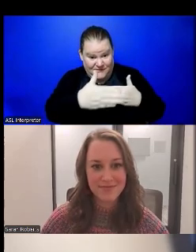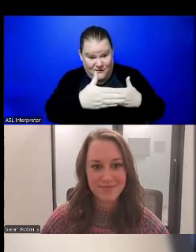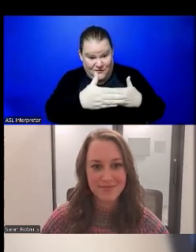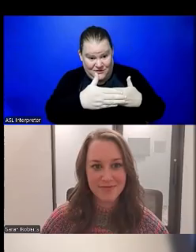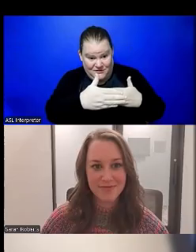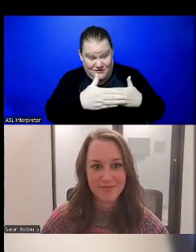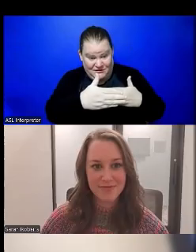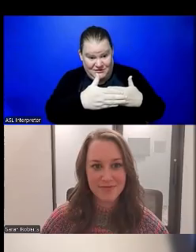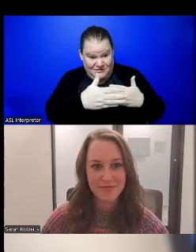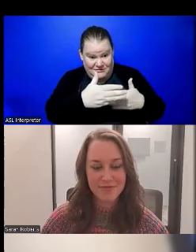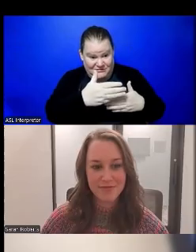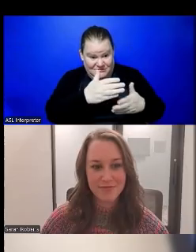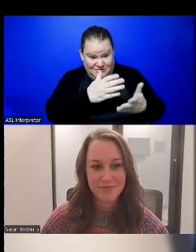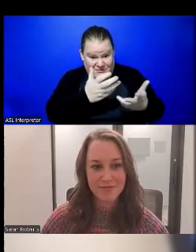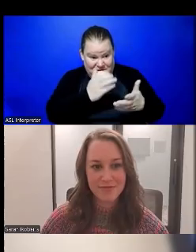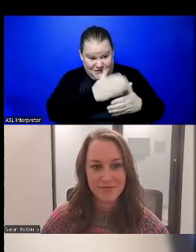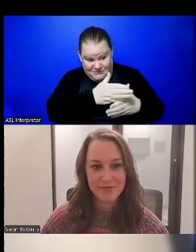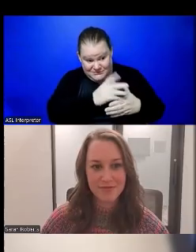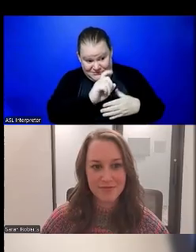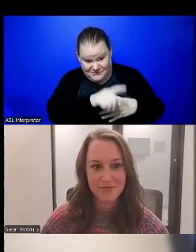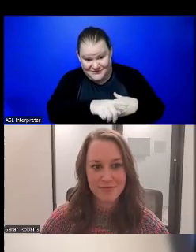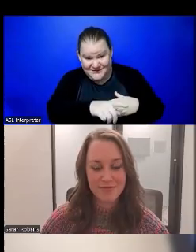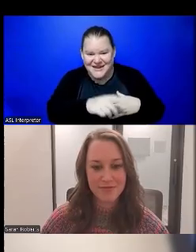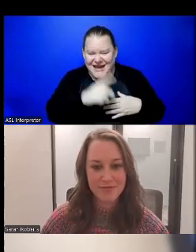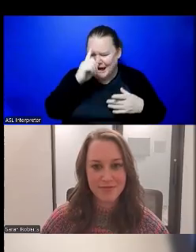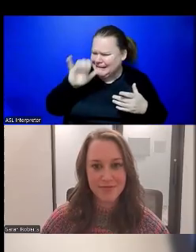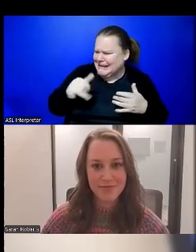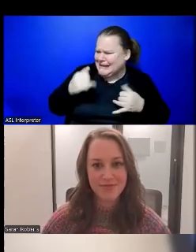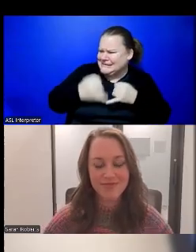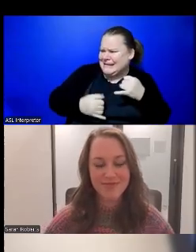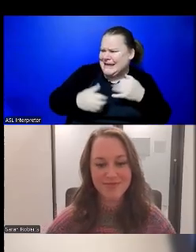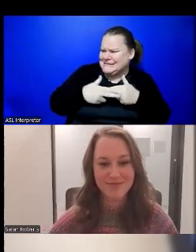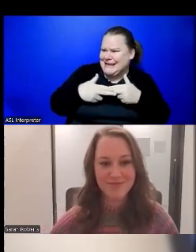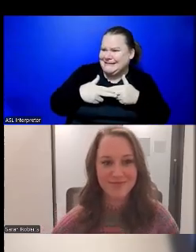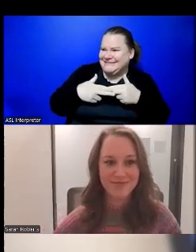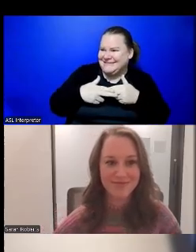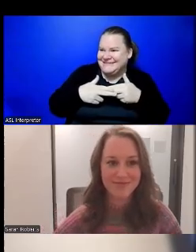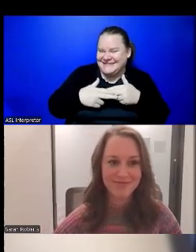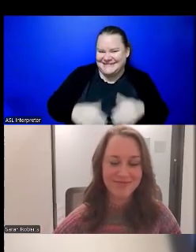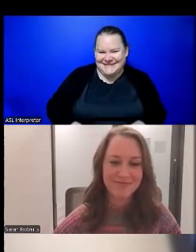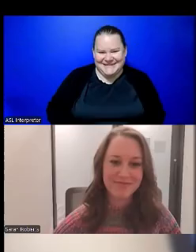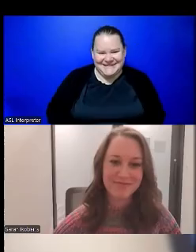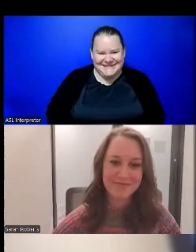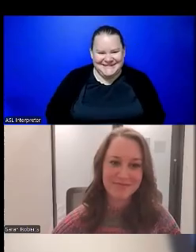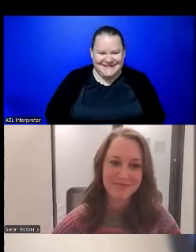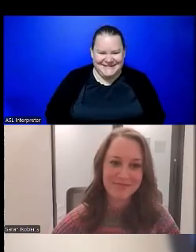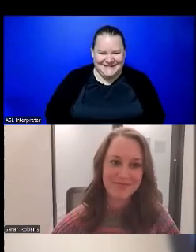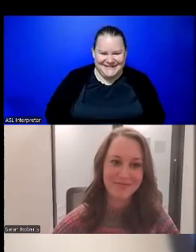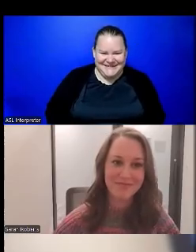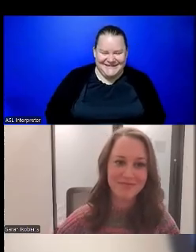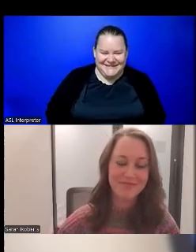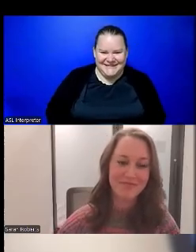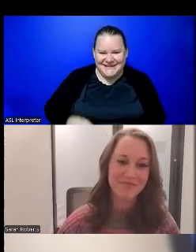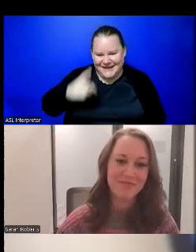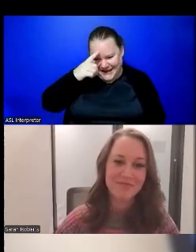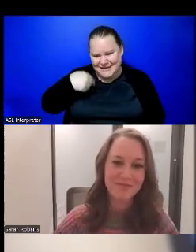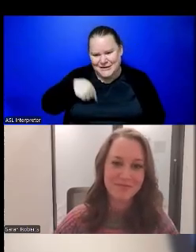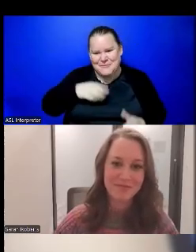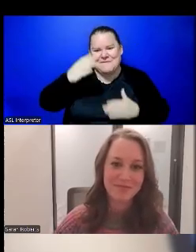Scott Clements: Yes, okay, that was the last slide. Okay, I think we completed the didactic portion of this. So I think at